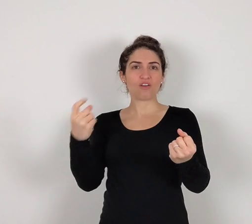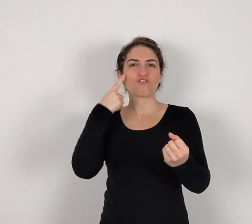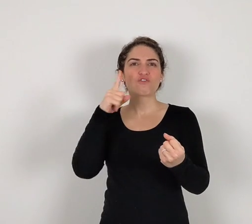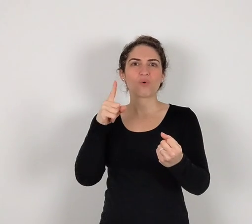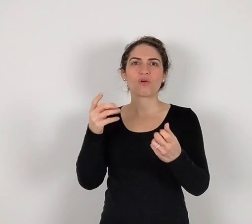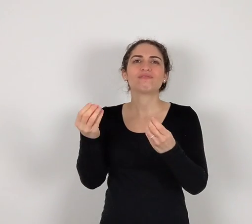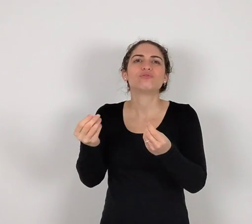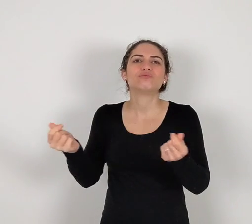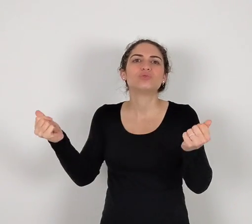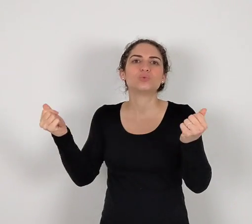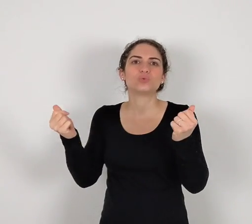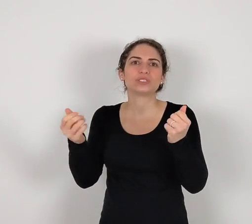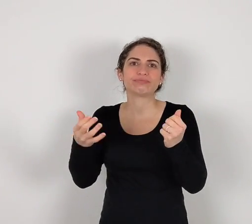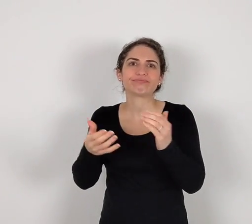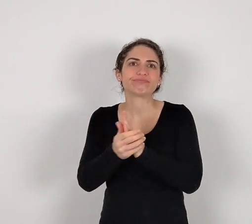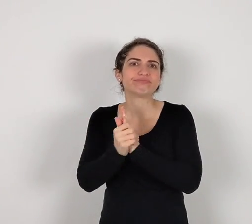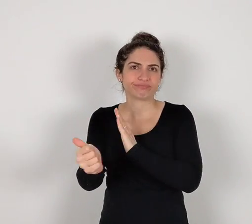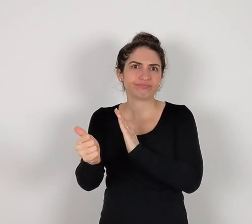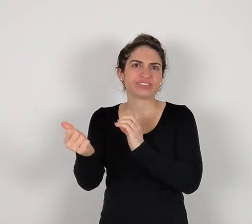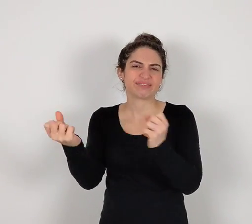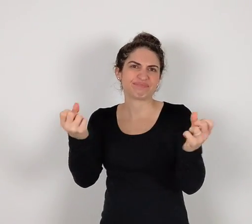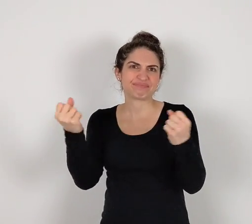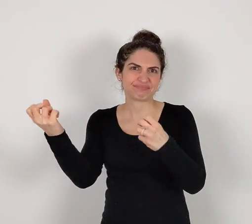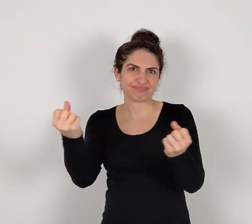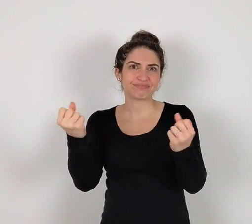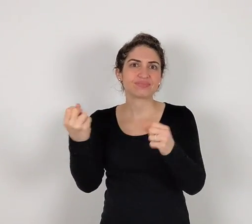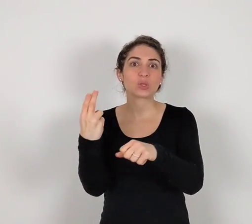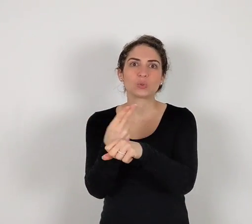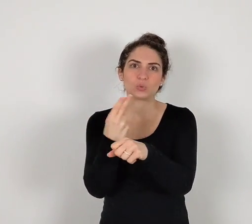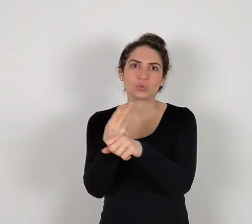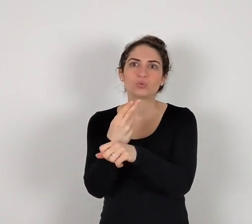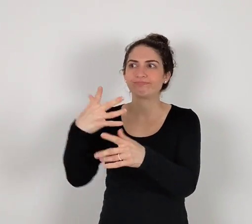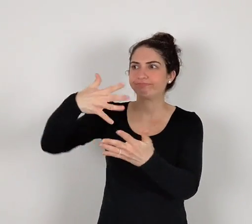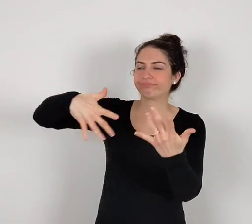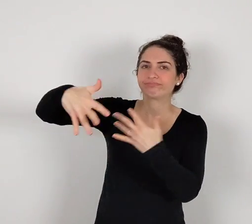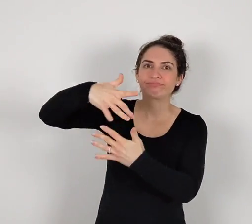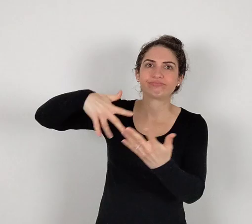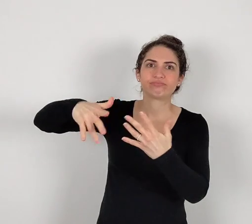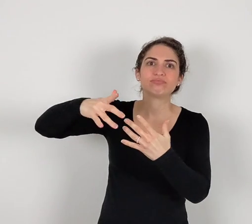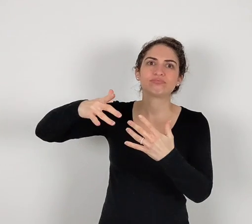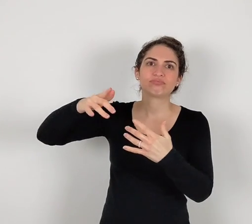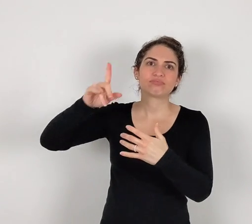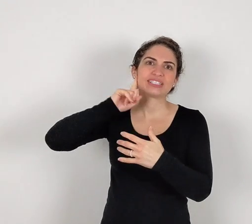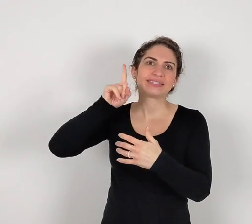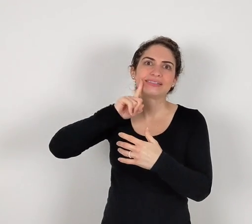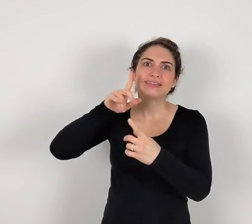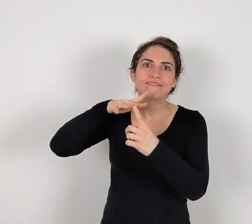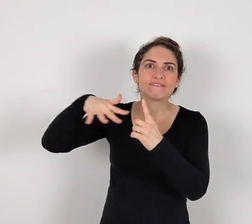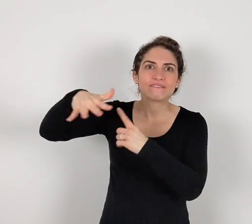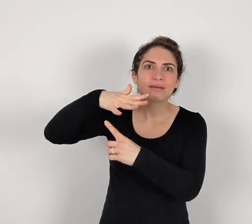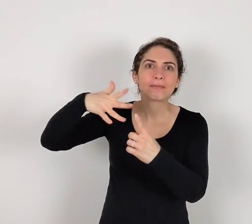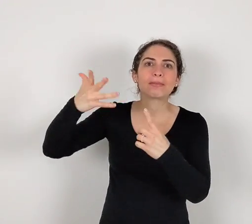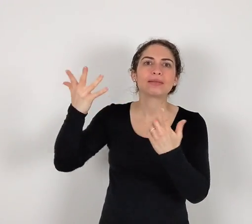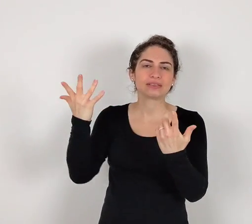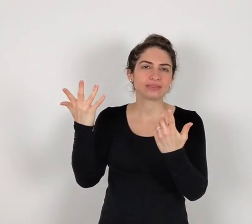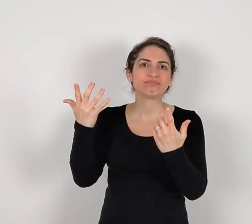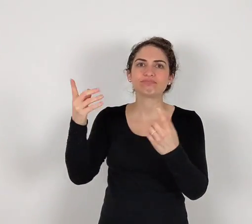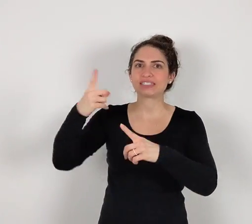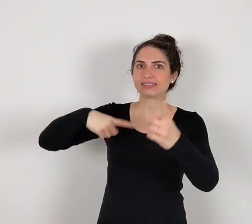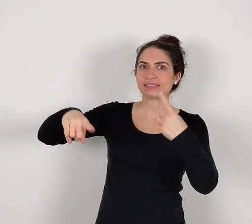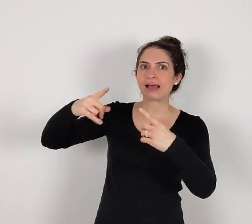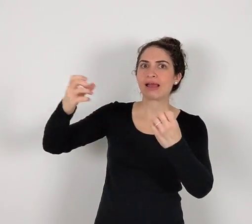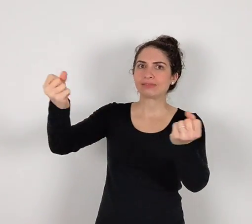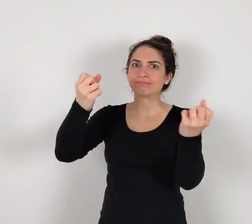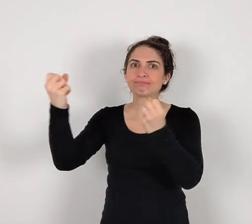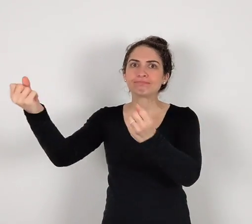sign for more fluent skilled signing, using for interacting in the Deaf environment using signs.